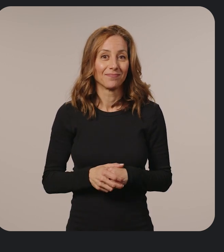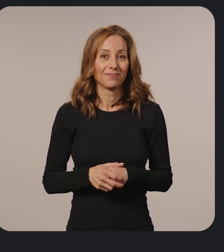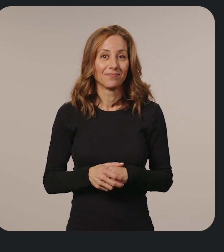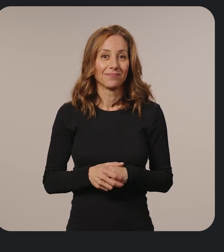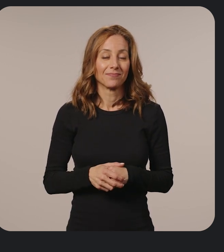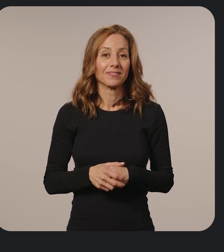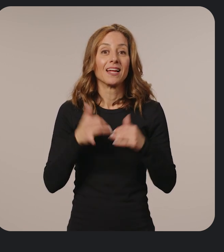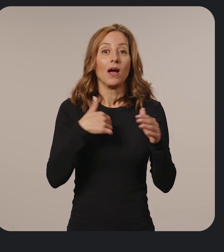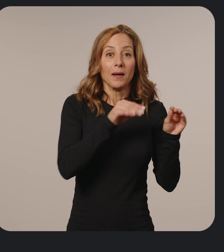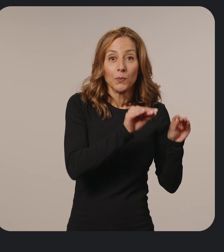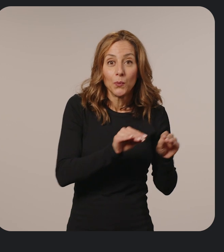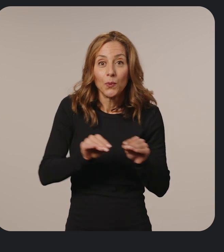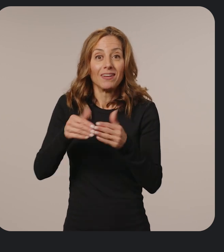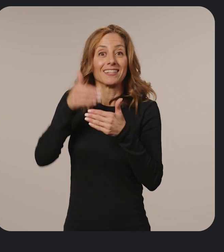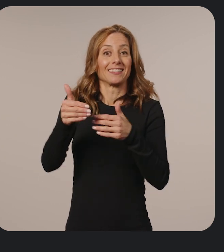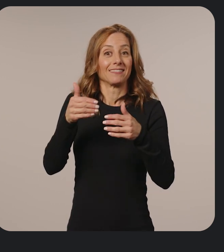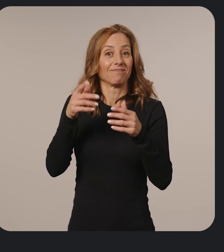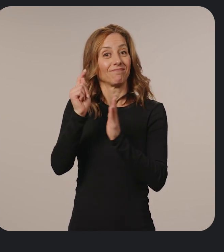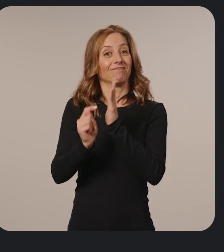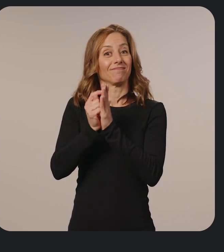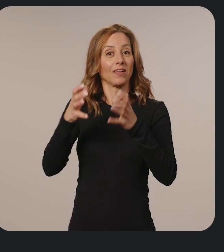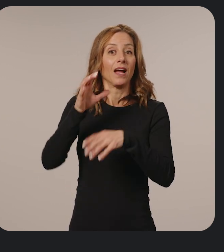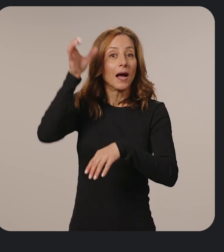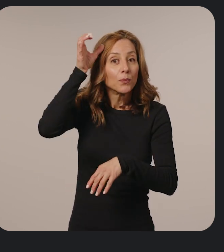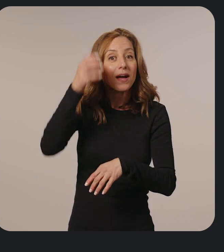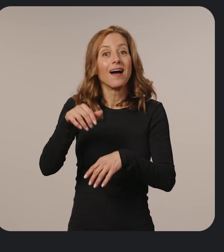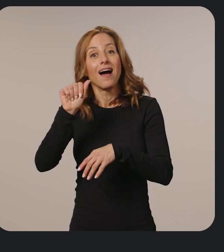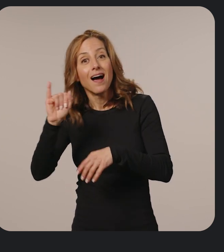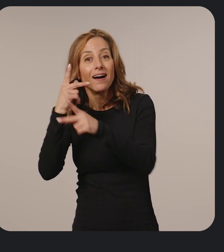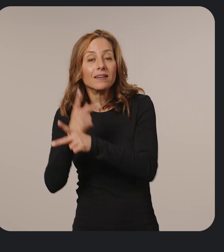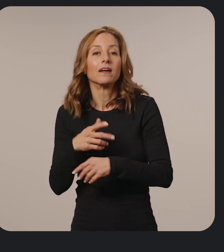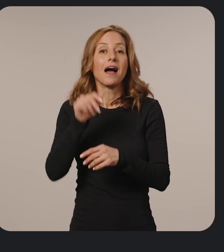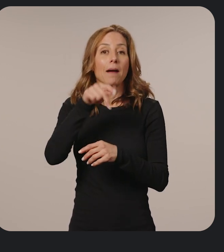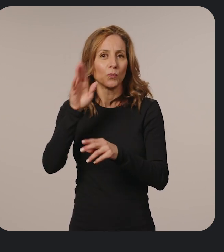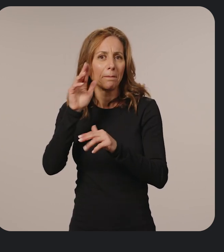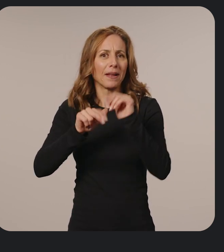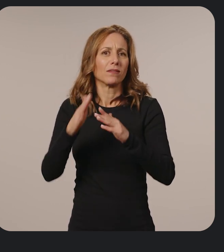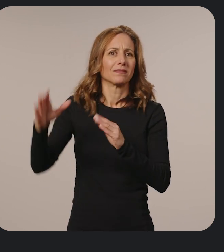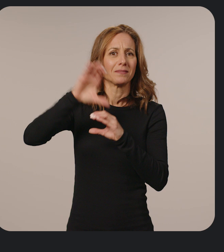where applications will be built on top of generative models-- be they language, graphics, or many other scenarios--